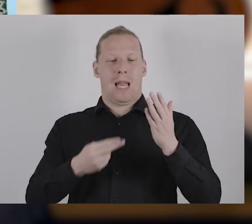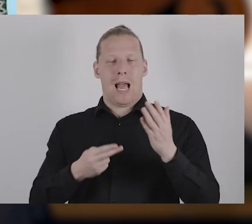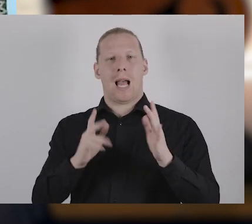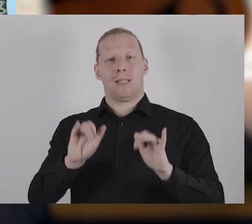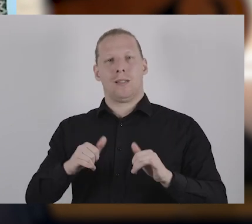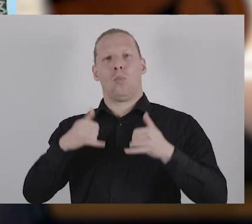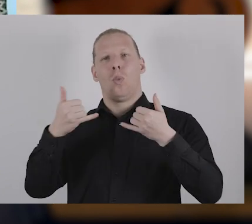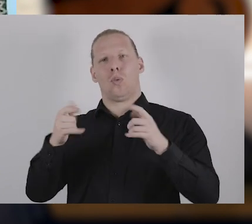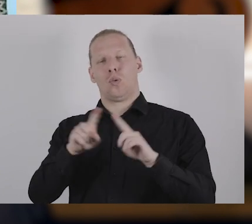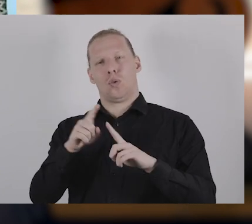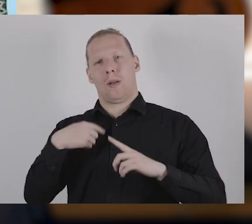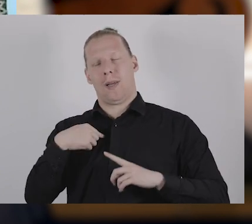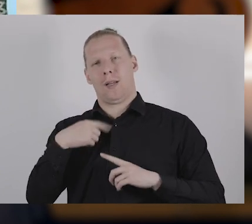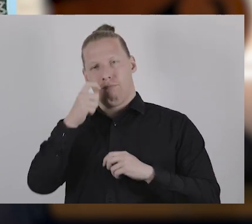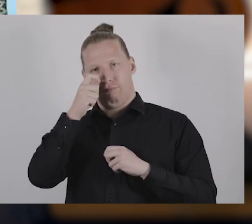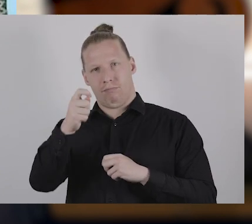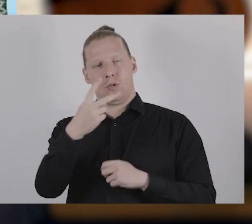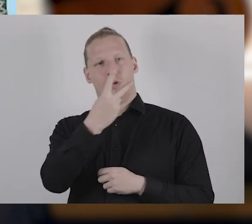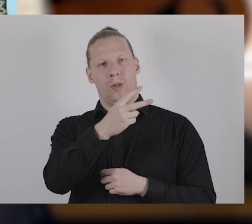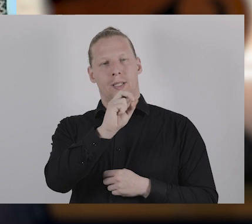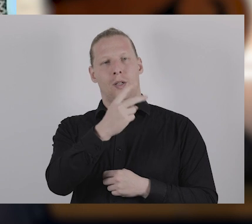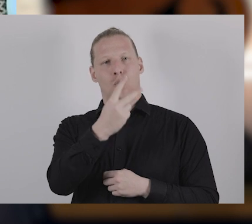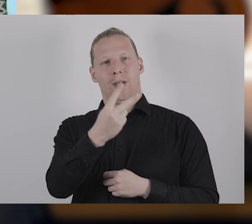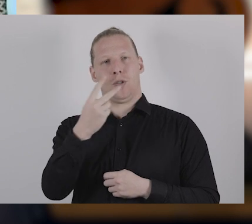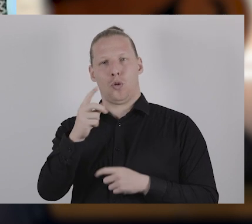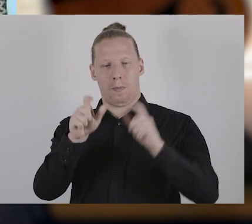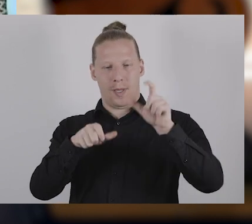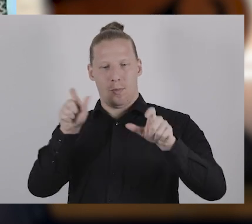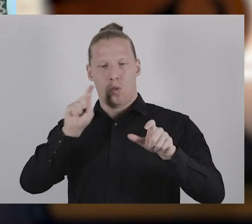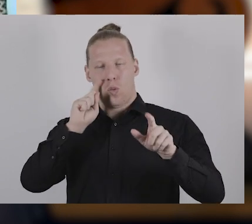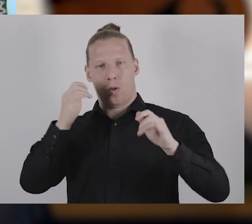and to be able to congratulate the 2022 award recipients.